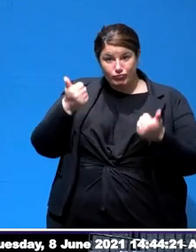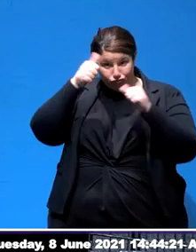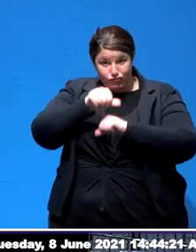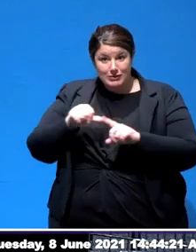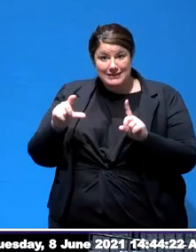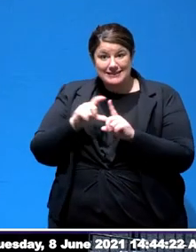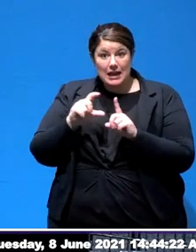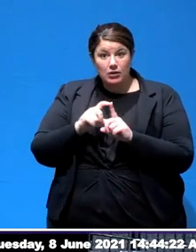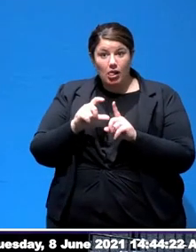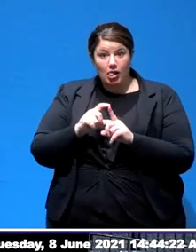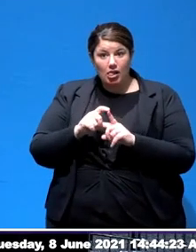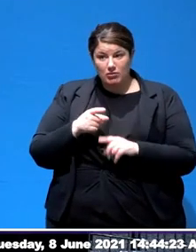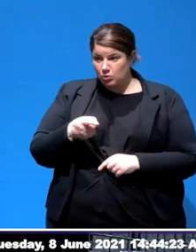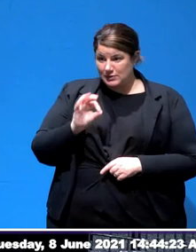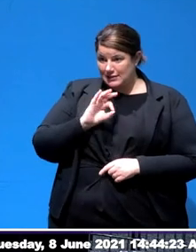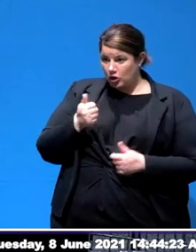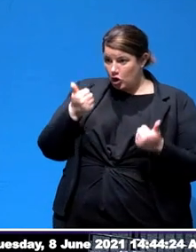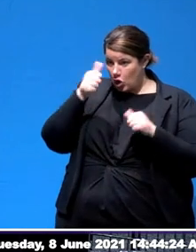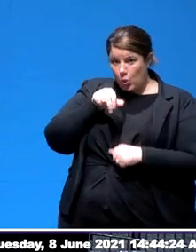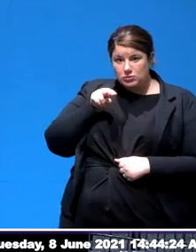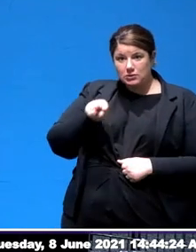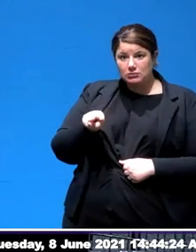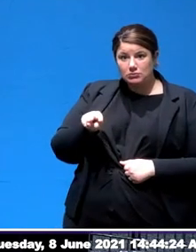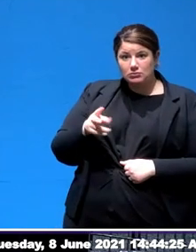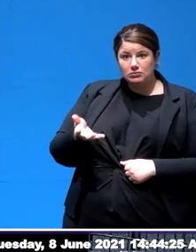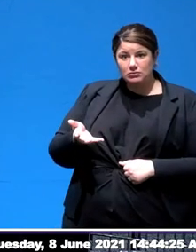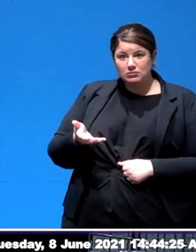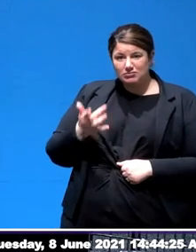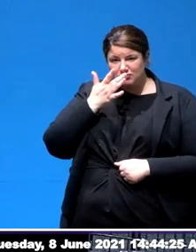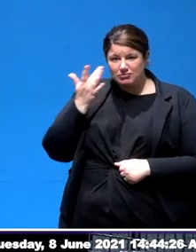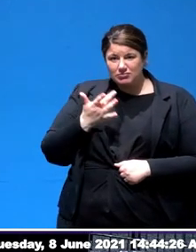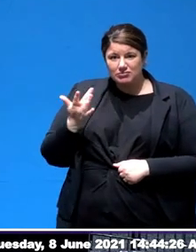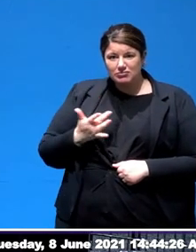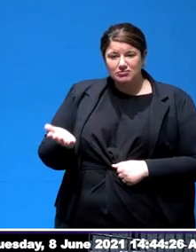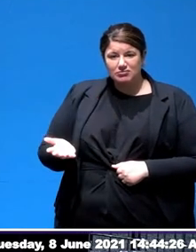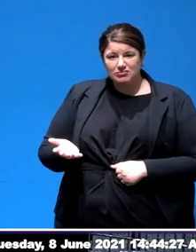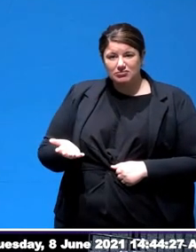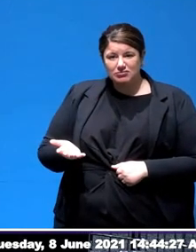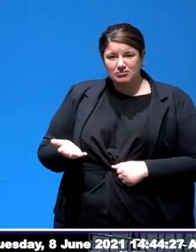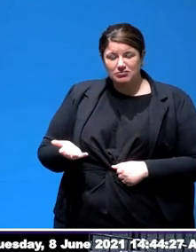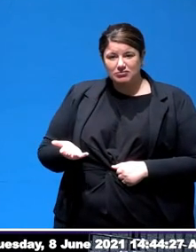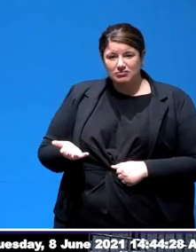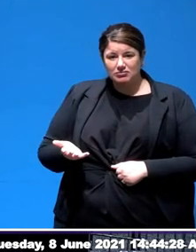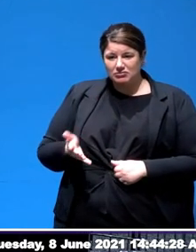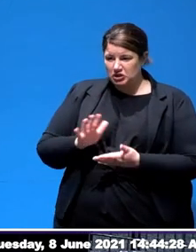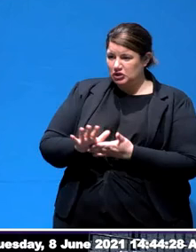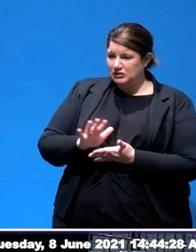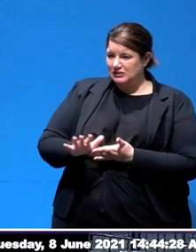Did you not notice? Did people not notice that he wasn't clean? No, not when I --- And that the room